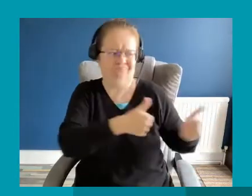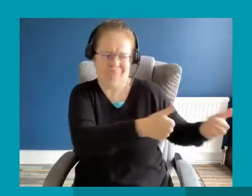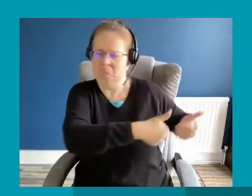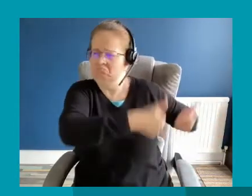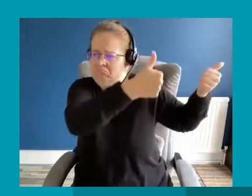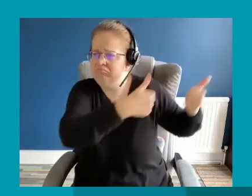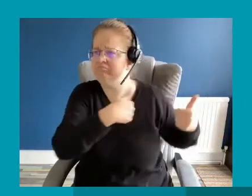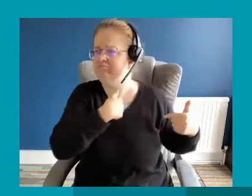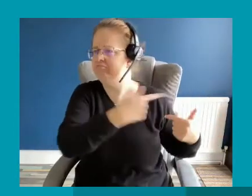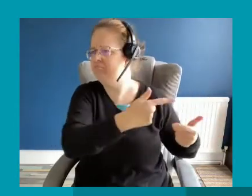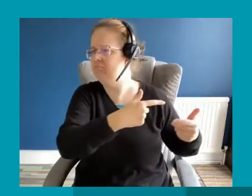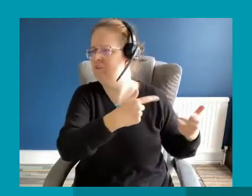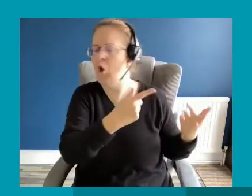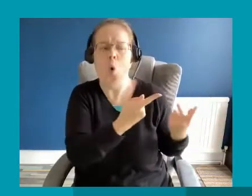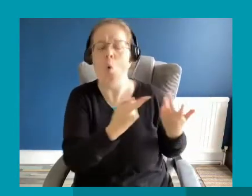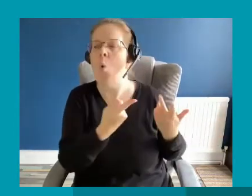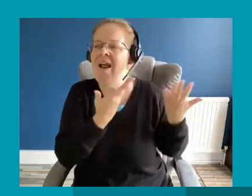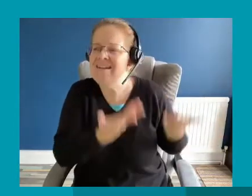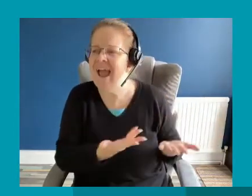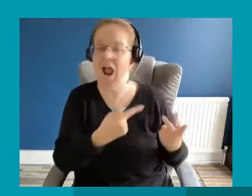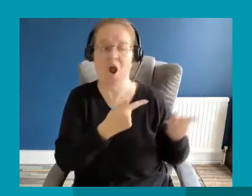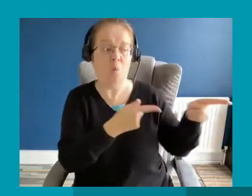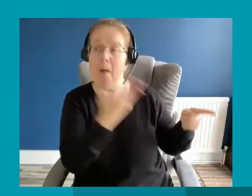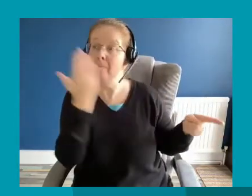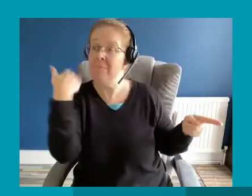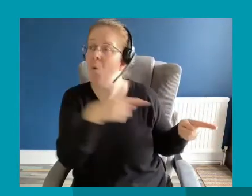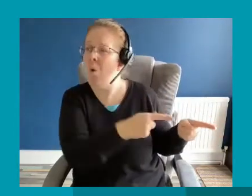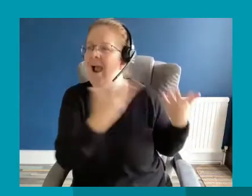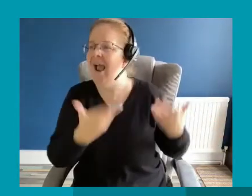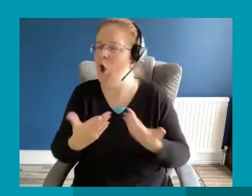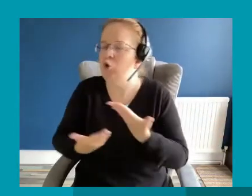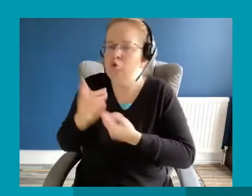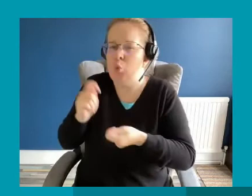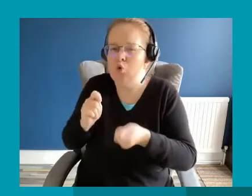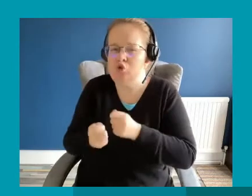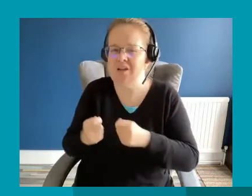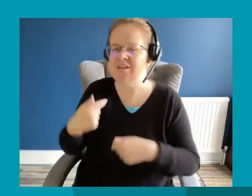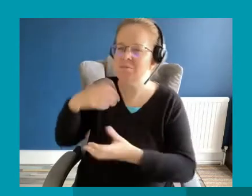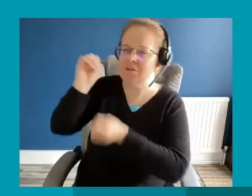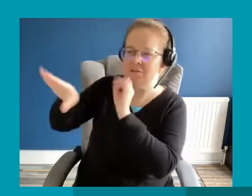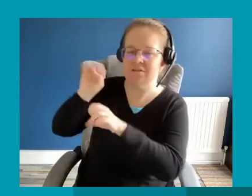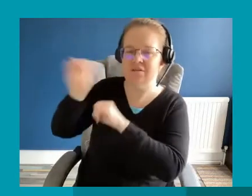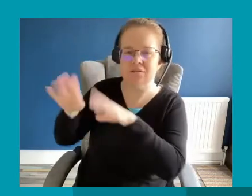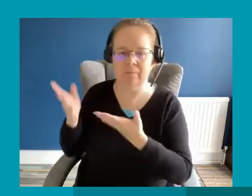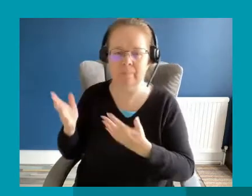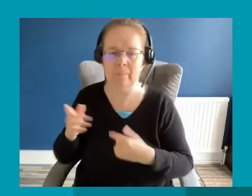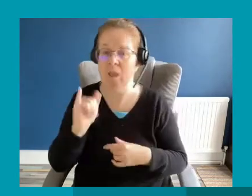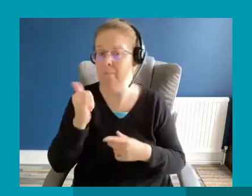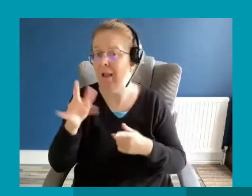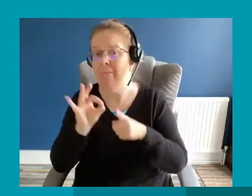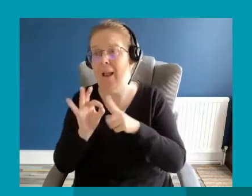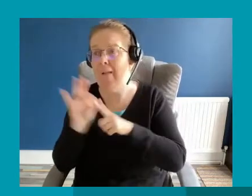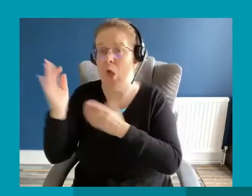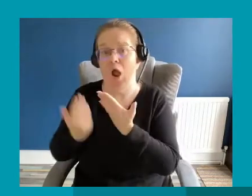Are there any new adjustments that you might need, especially if you're anticipating applying for a new job?